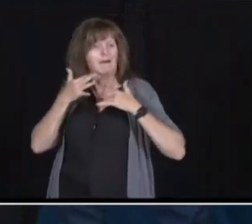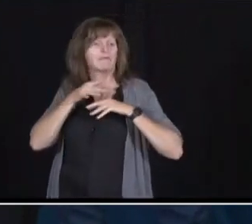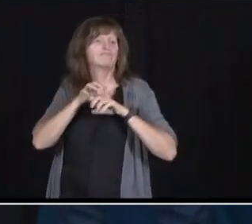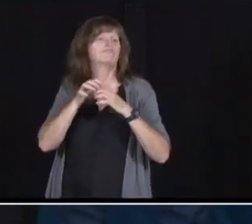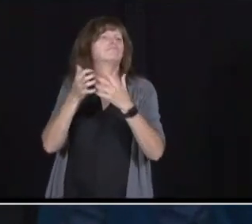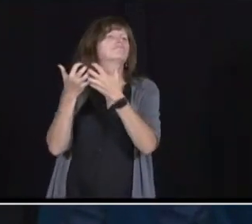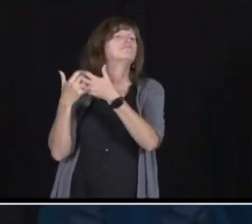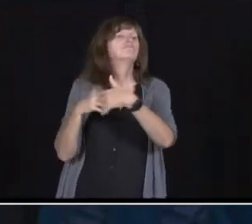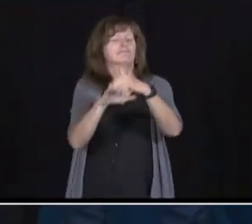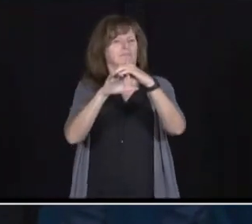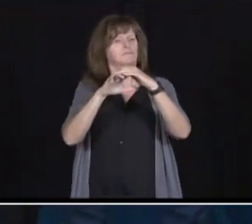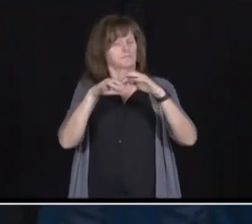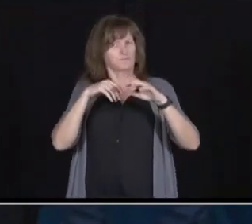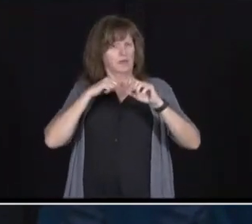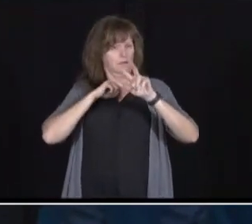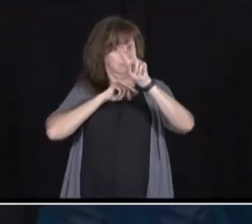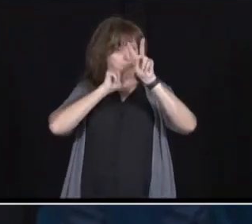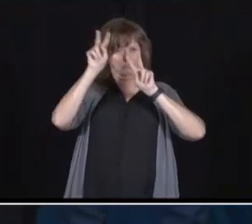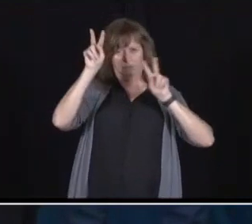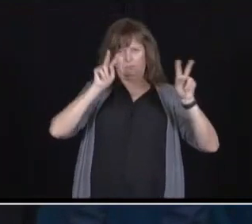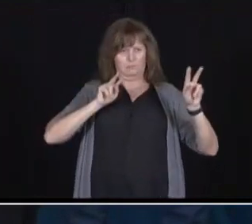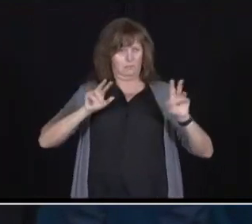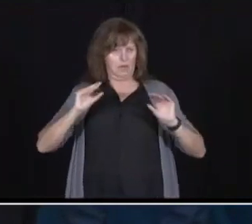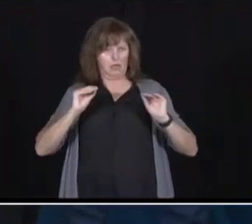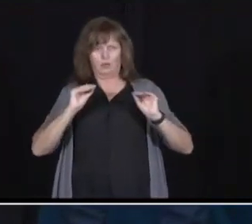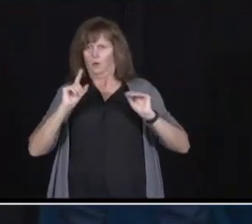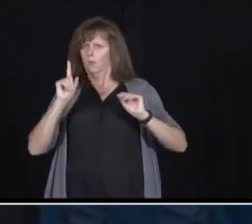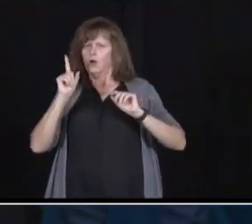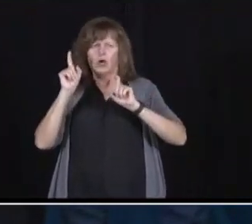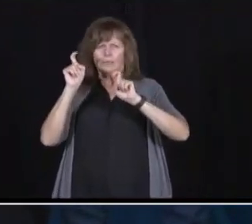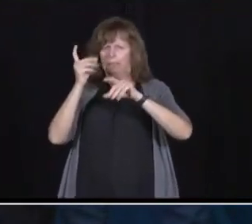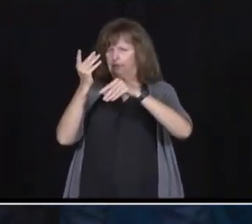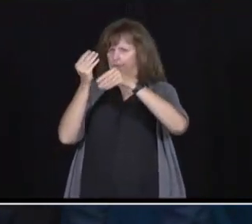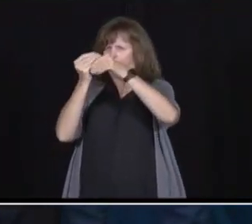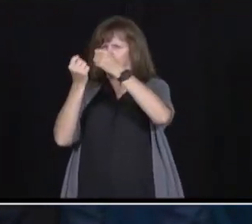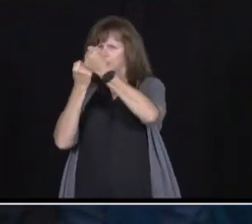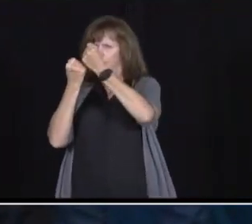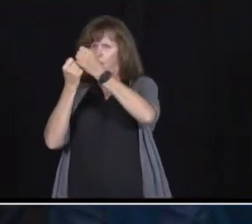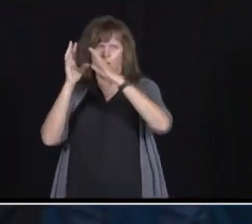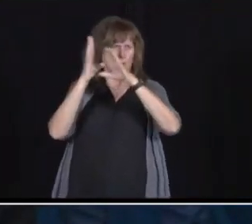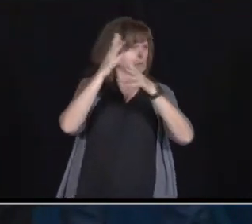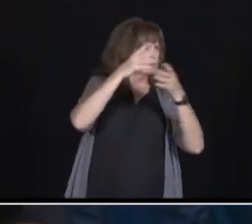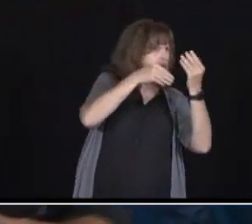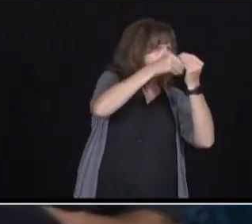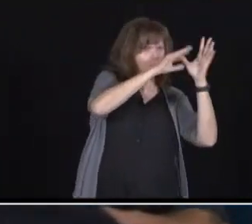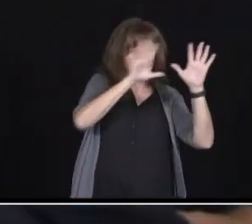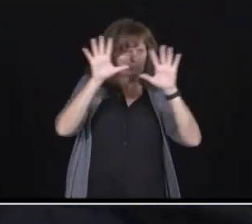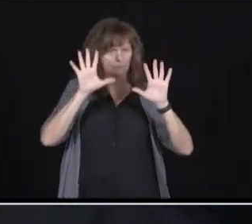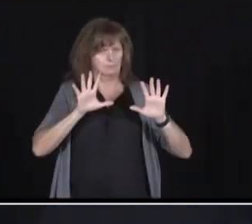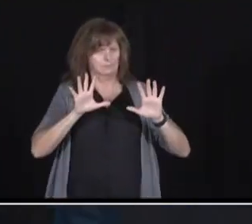across the province and see where are the areas where we need to put that additional focus.